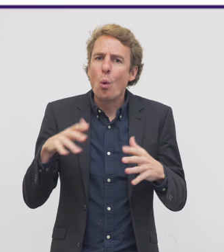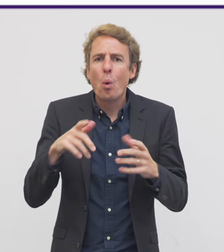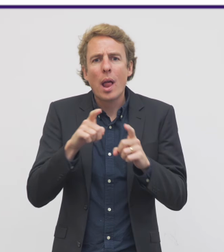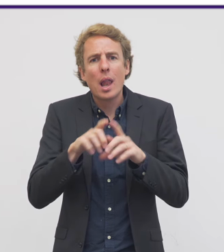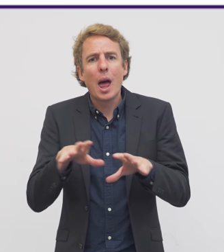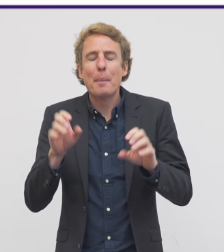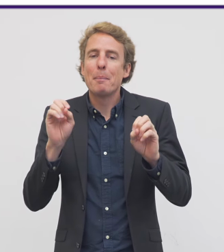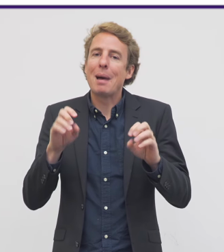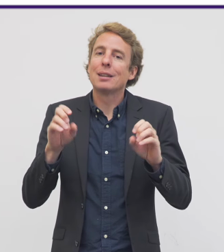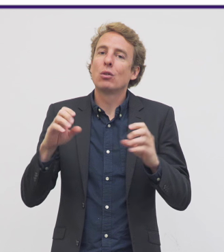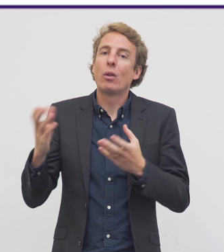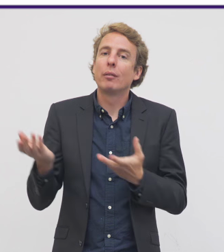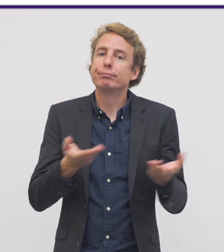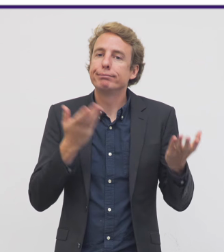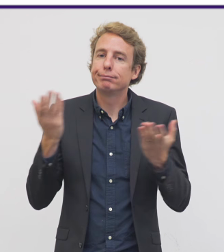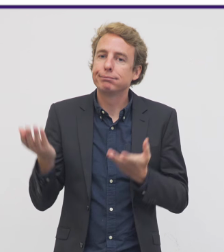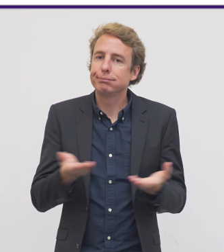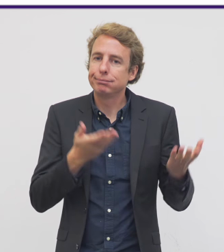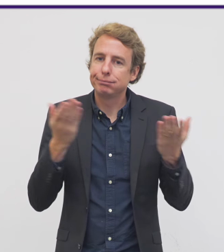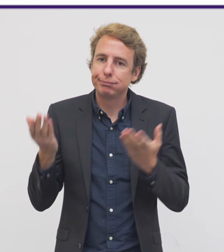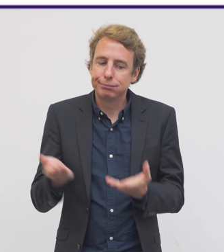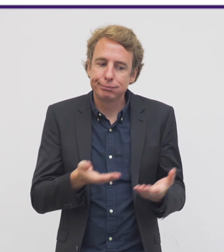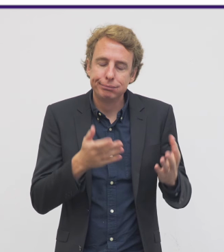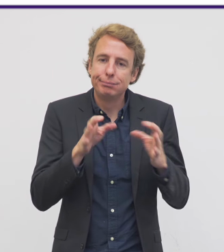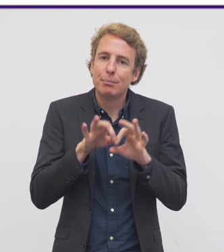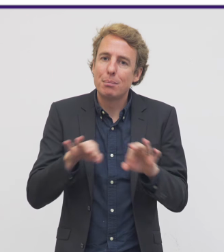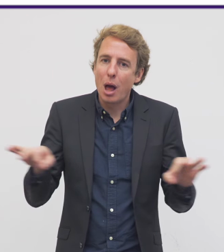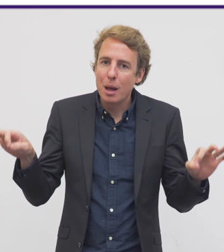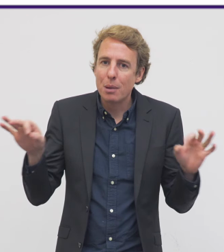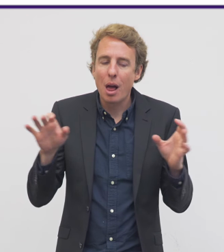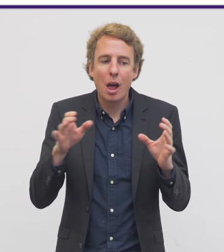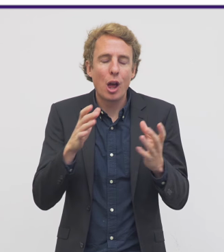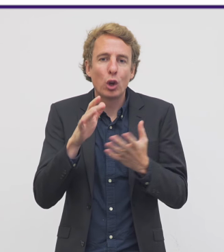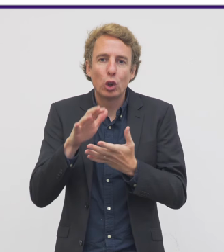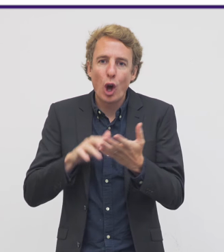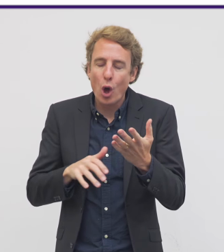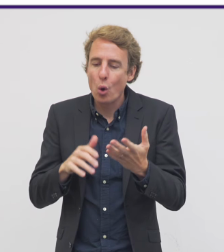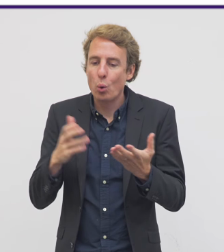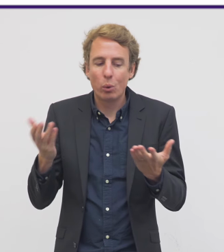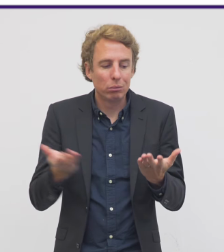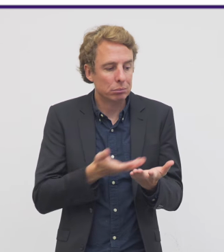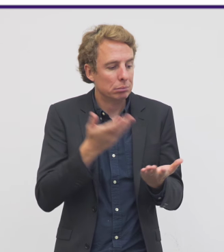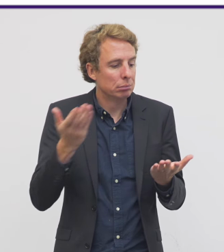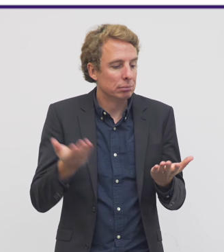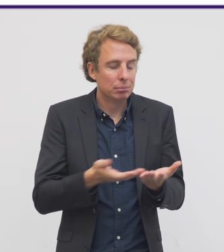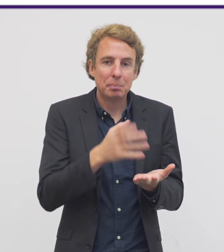You have your pipeline, you commit your code, perfect cupcakes come out, except not really,